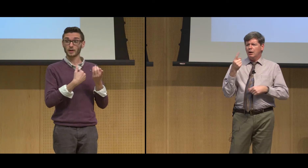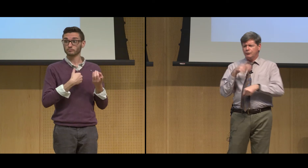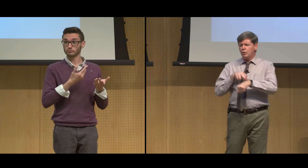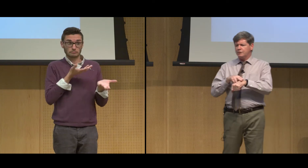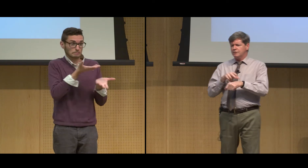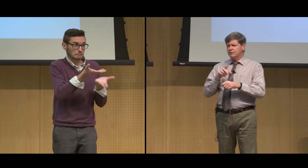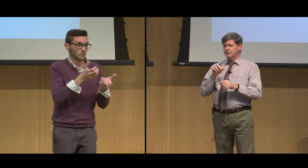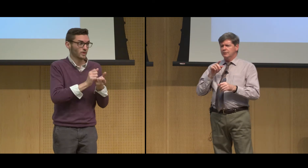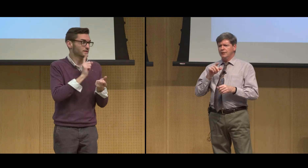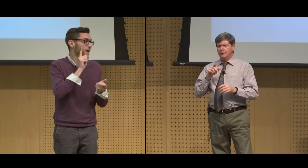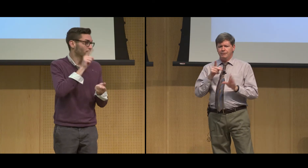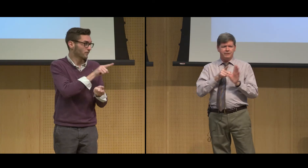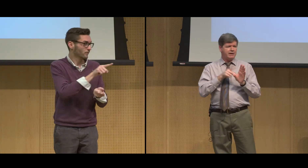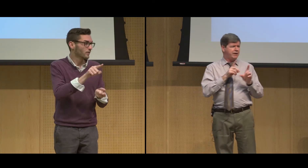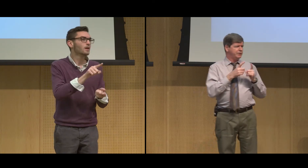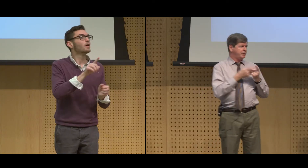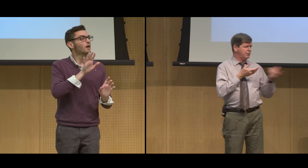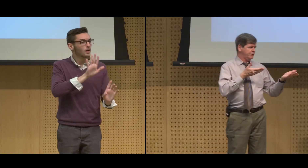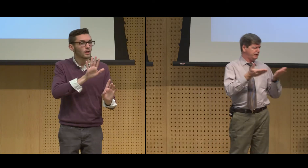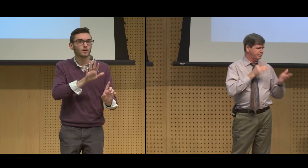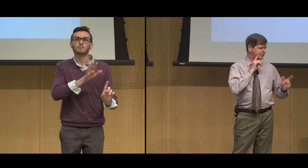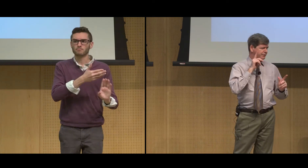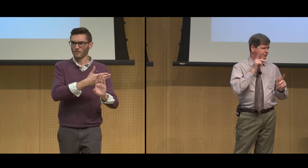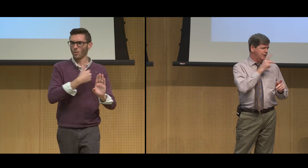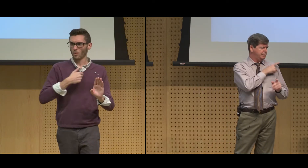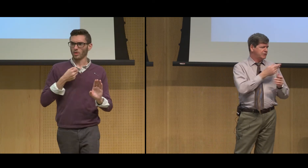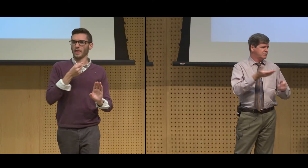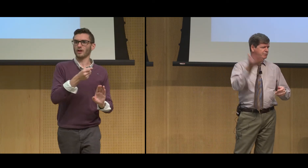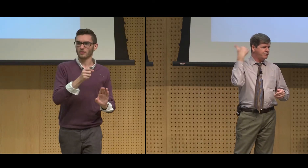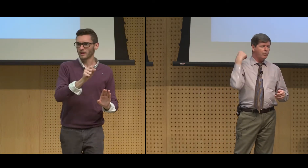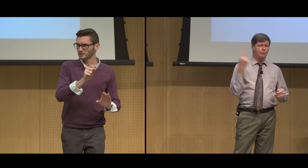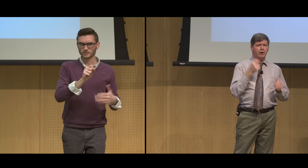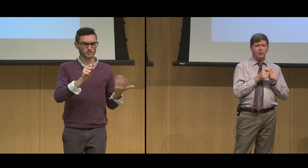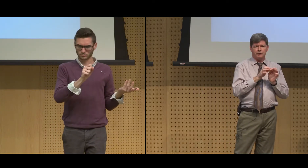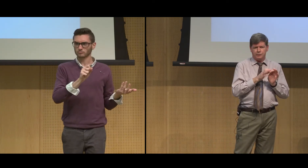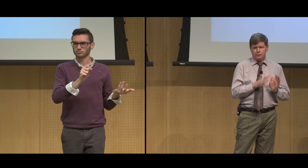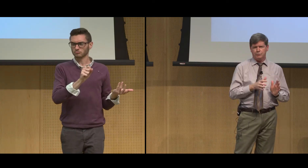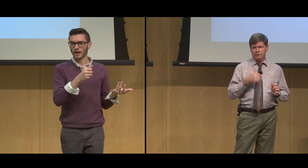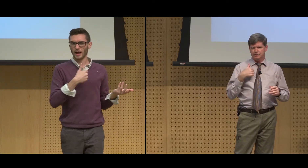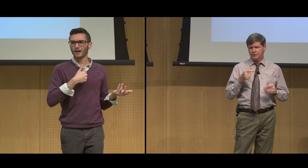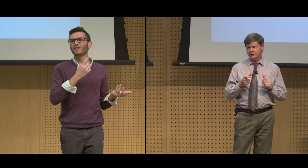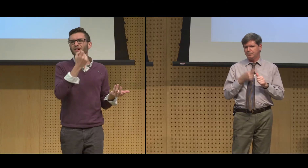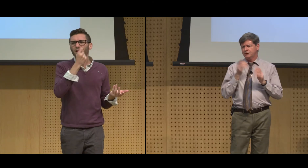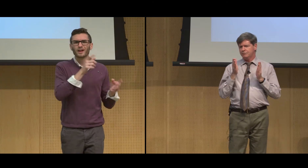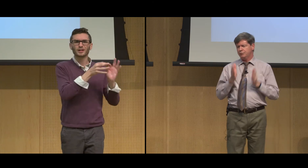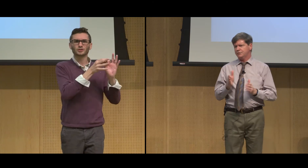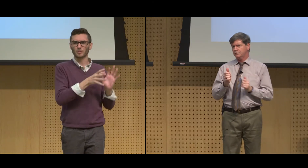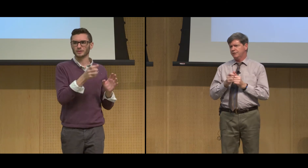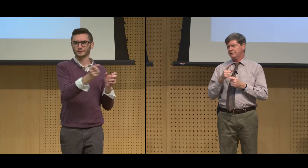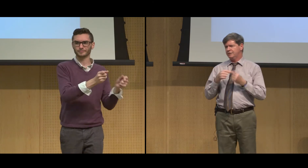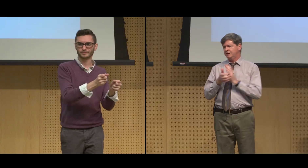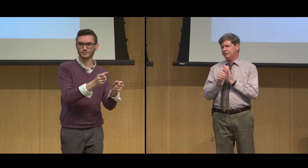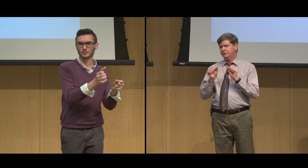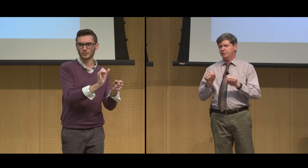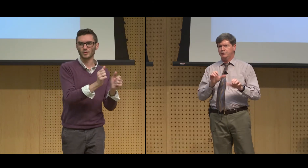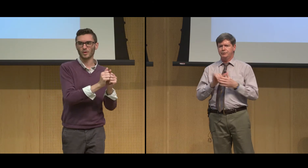Of course, the psychiatry department was serving deaf patients before but always with interpreters. I was the first person with sign skills to be able